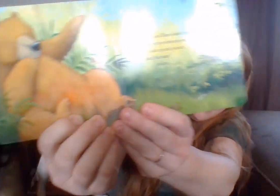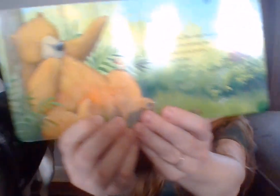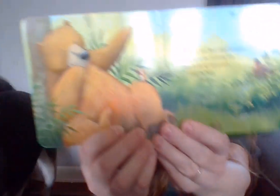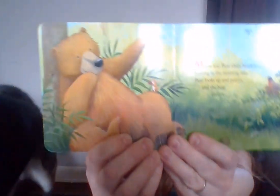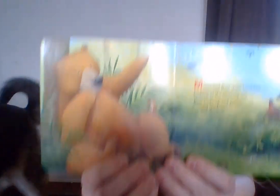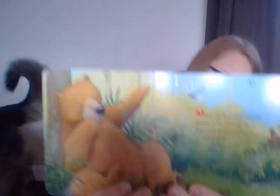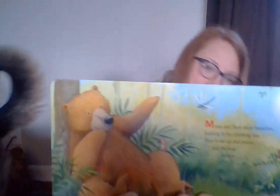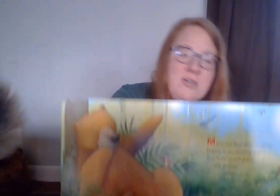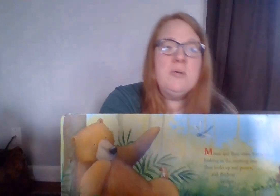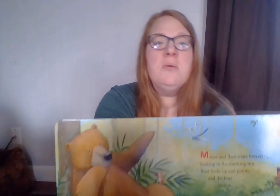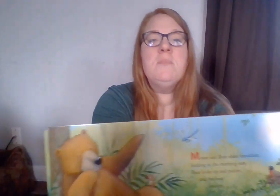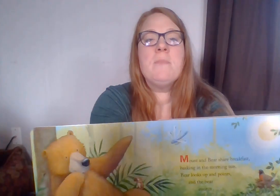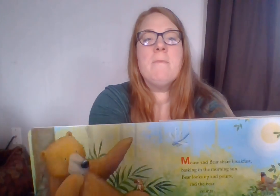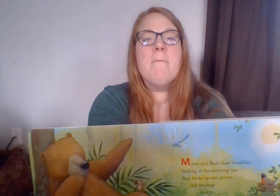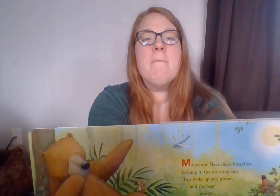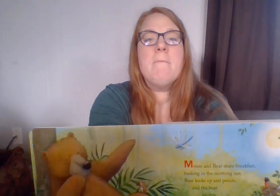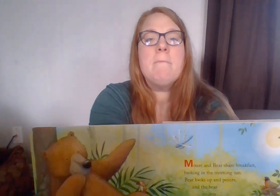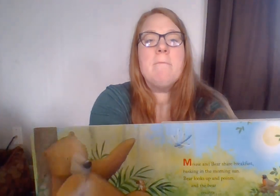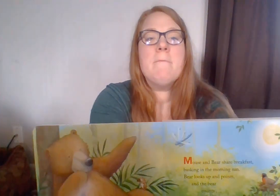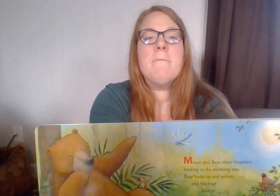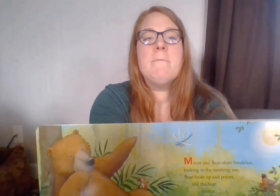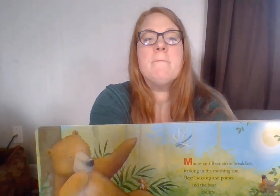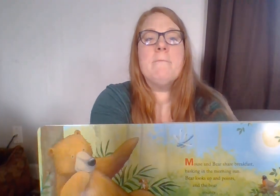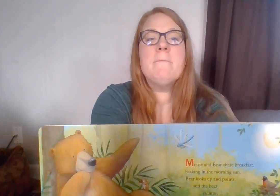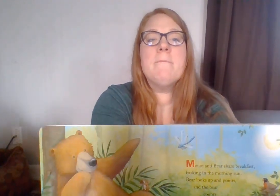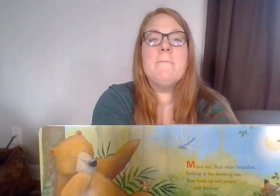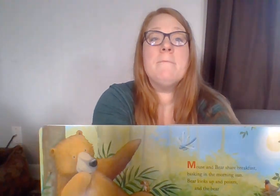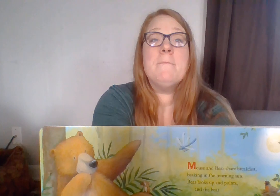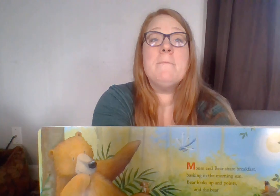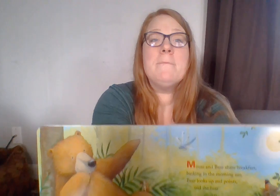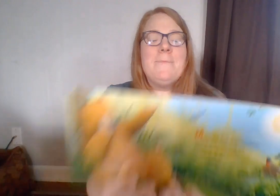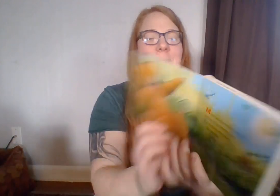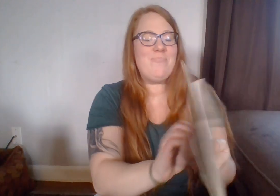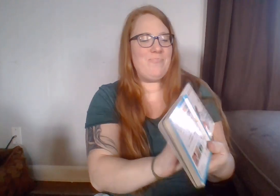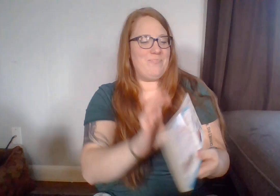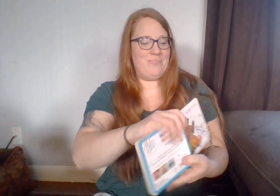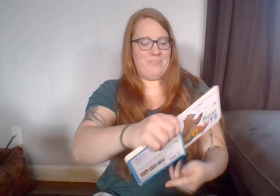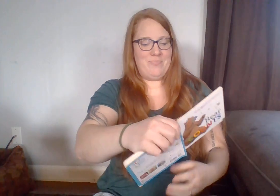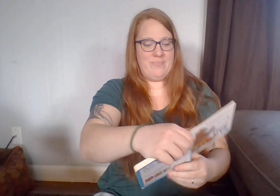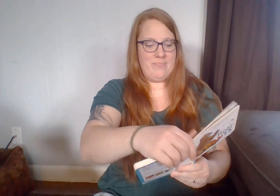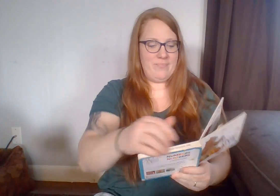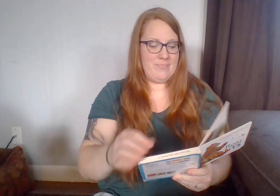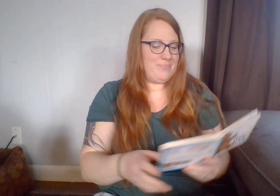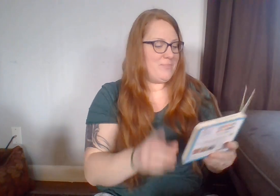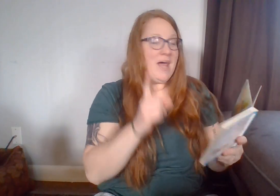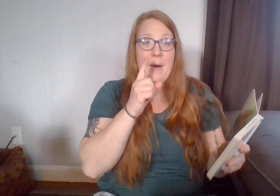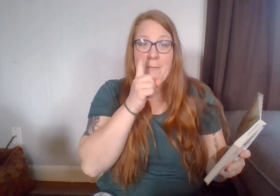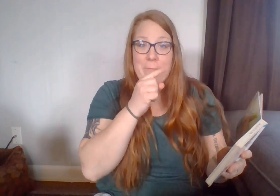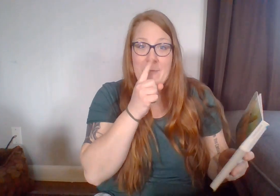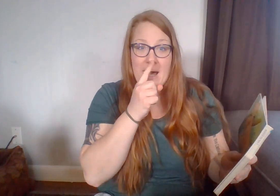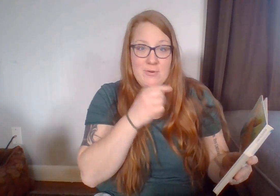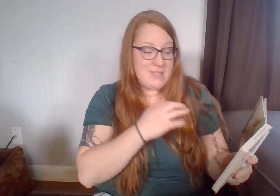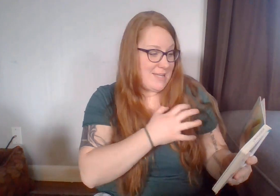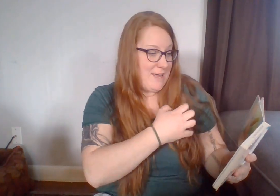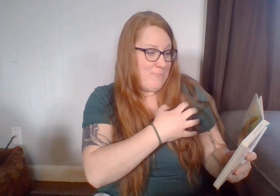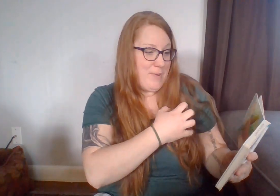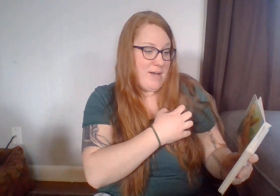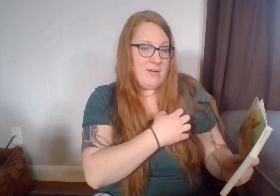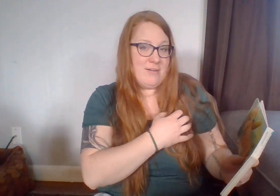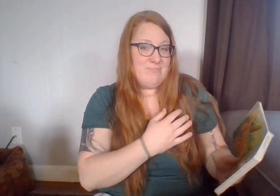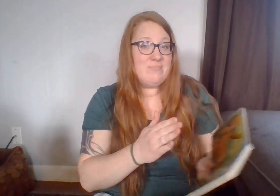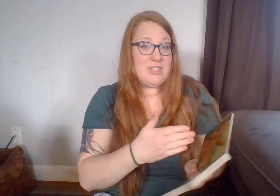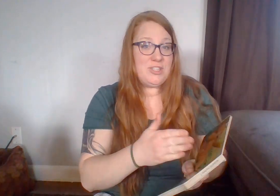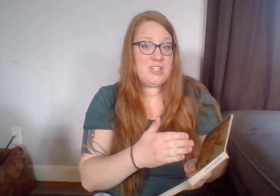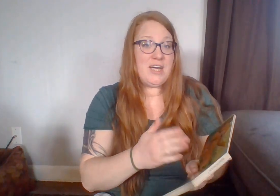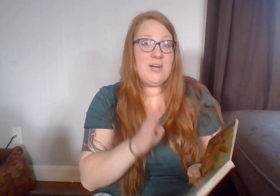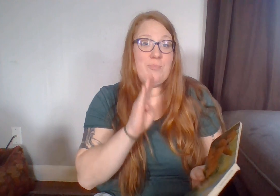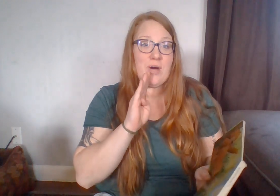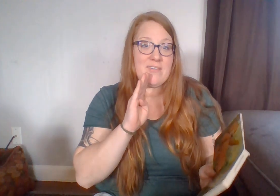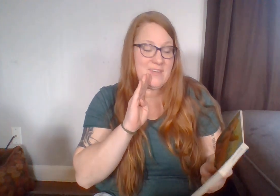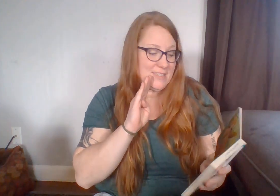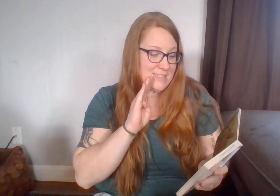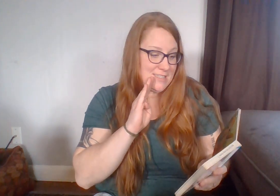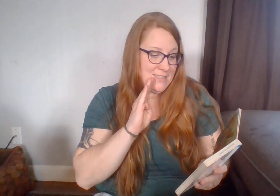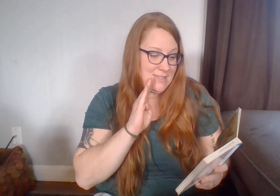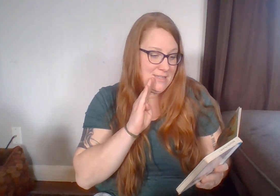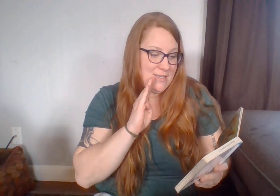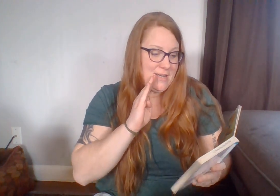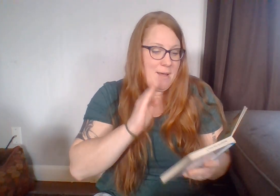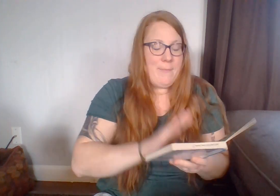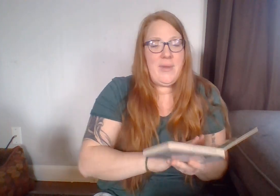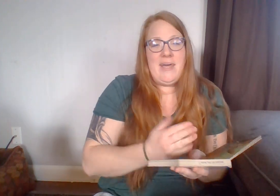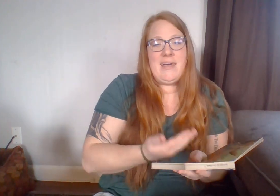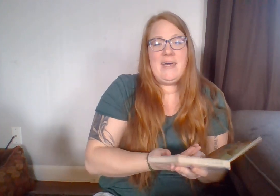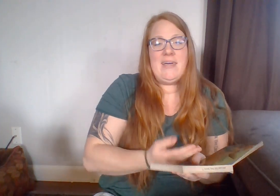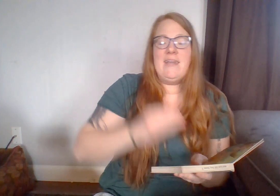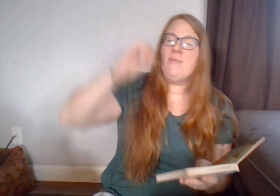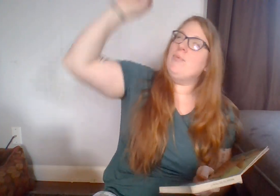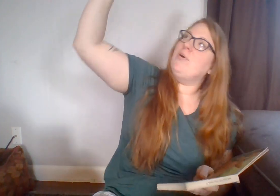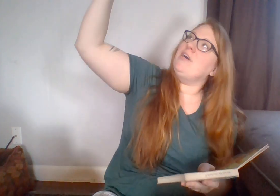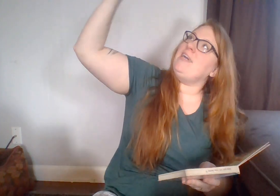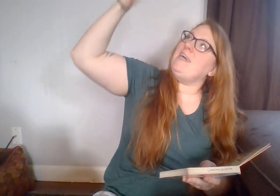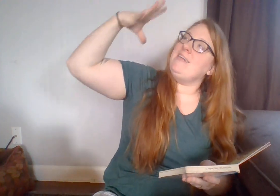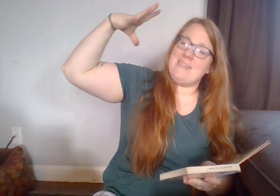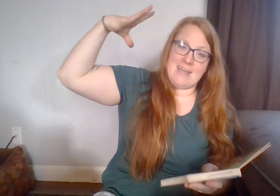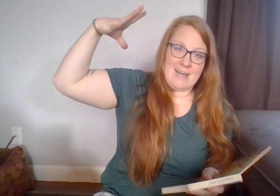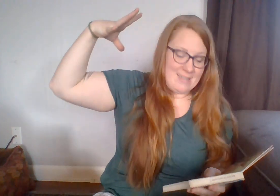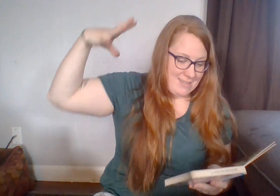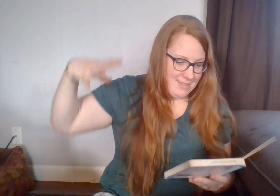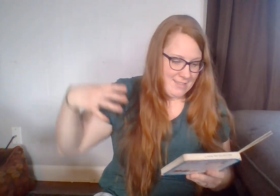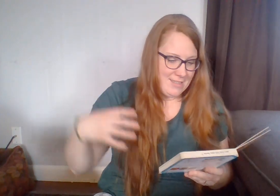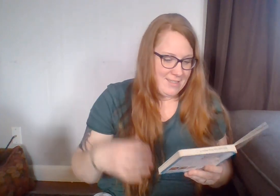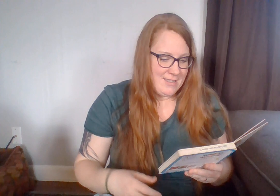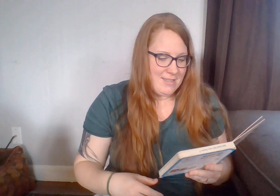first page: Mouse and Bear share breakfast, baking in the morning sun